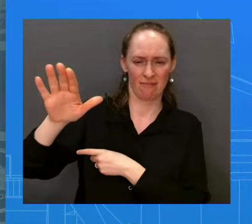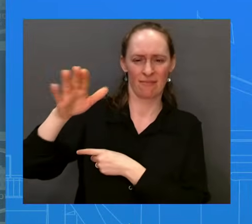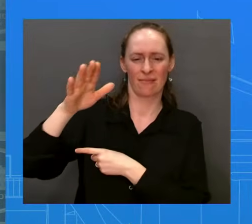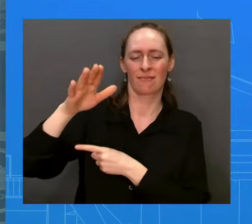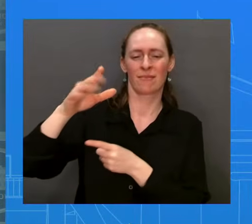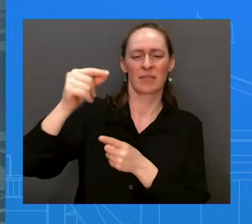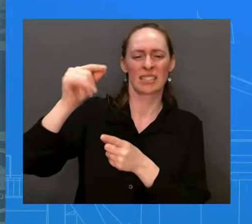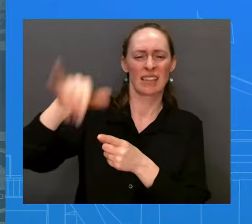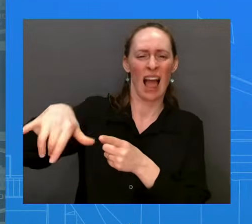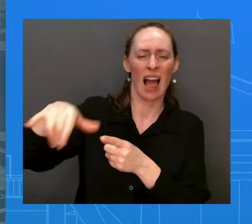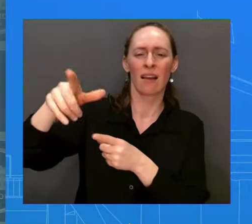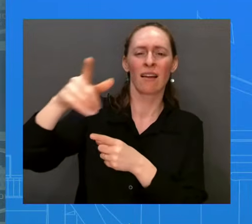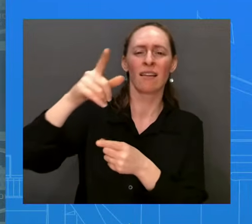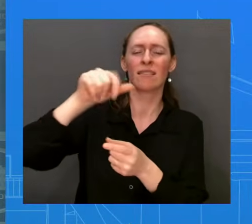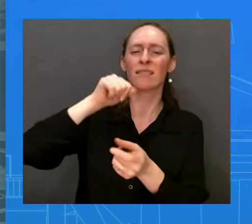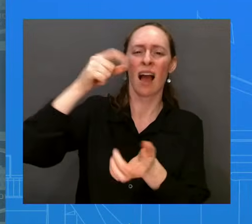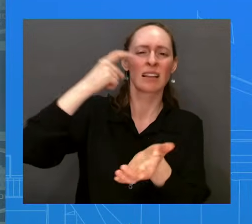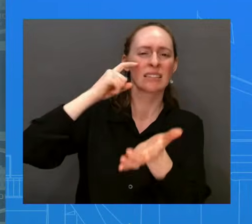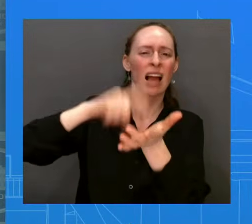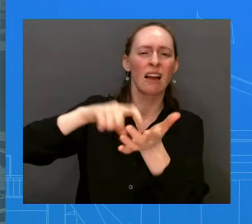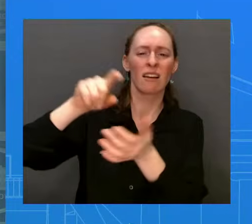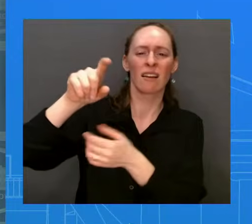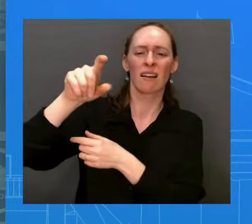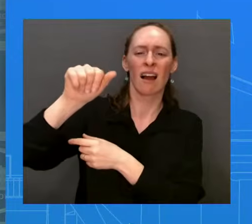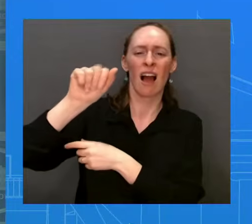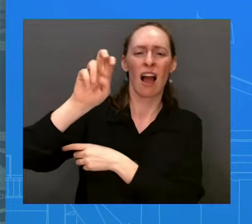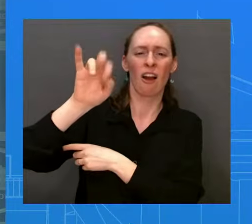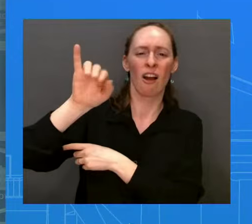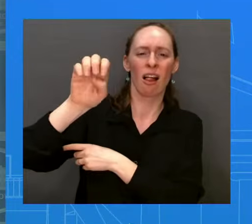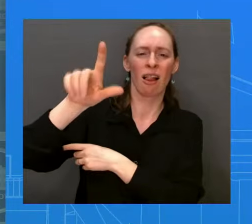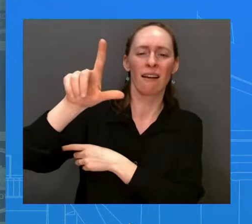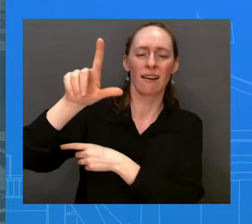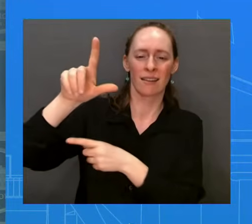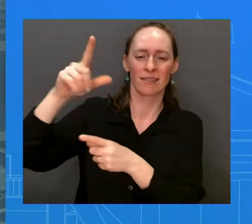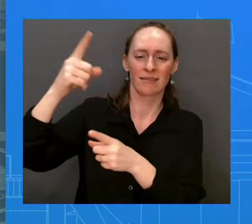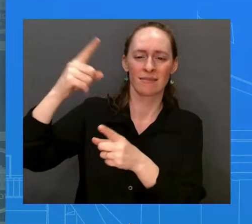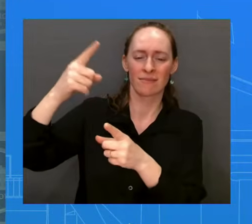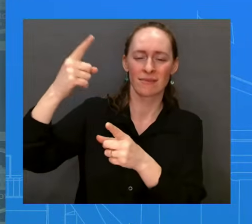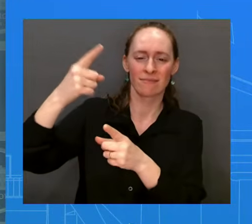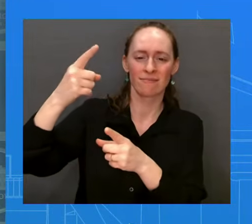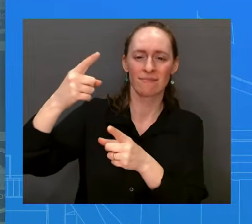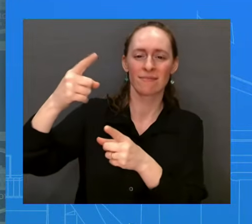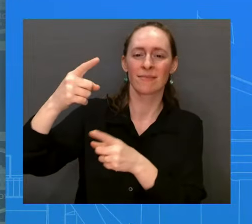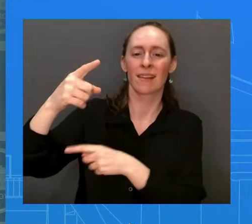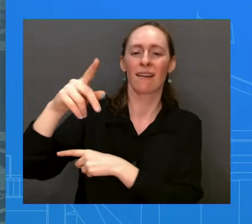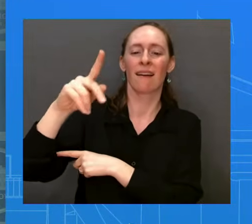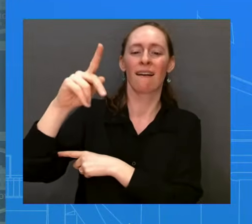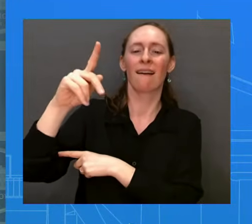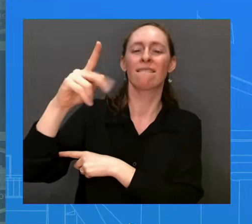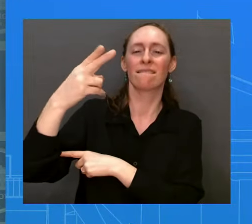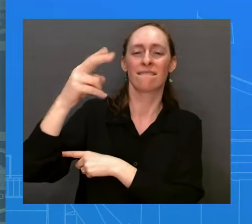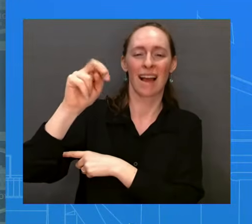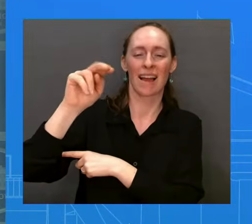not -- many of those reports were happening around our training ranges, were happening around air training ranges.